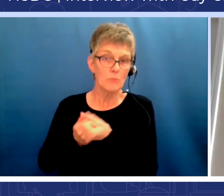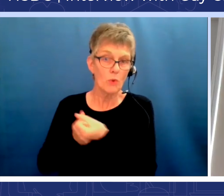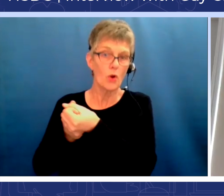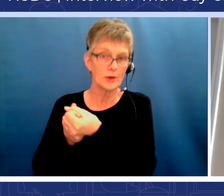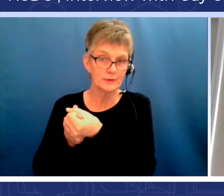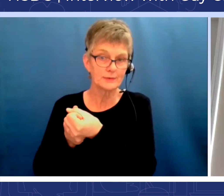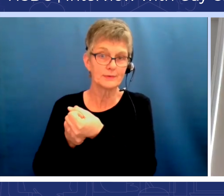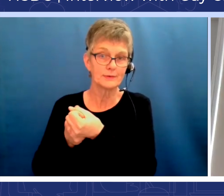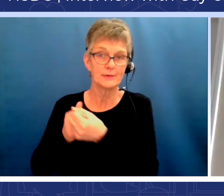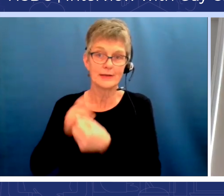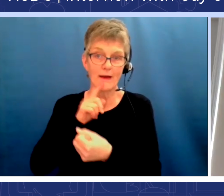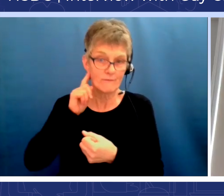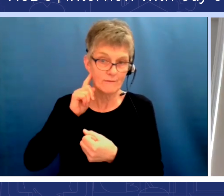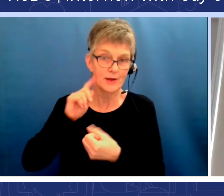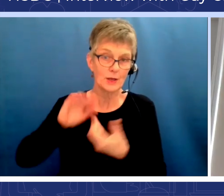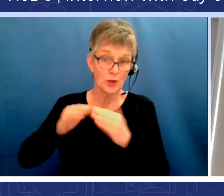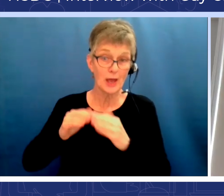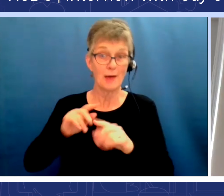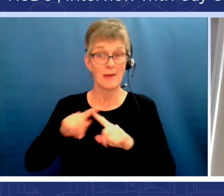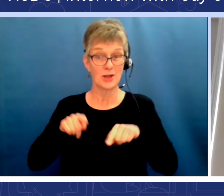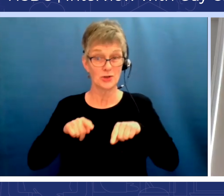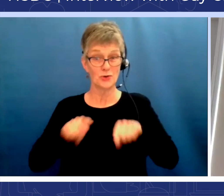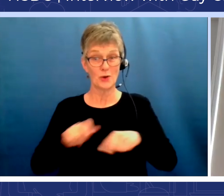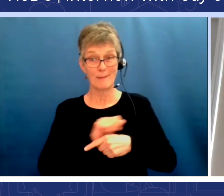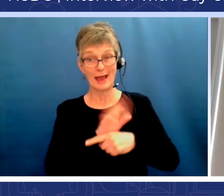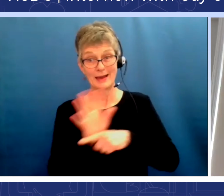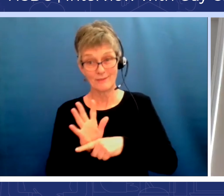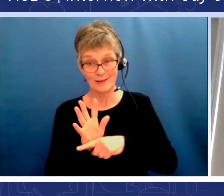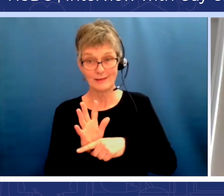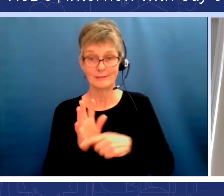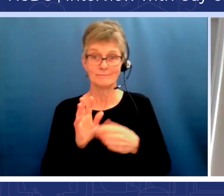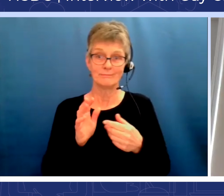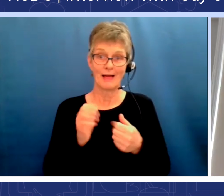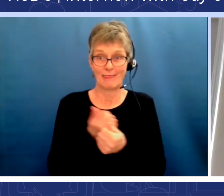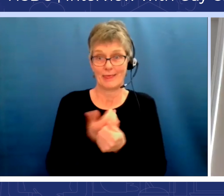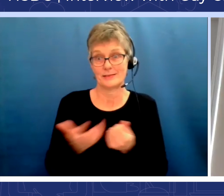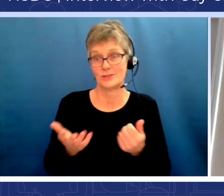things have changed environmentally, societally, and economically and so we don't have